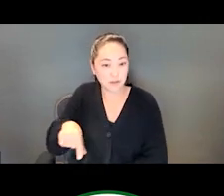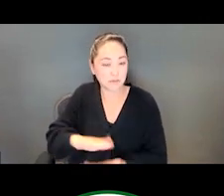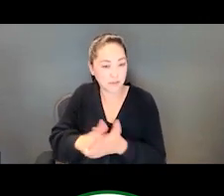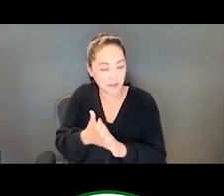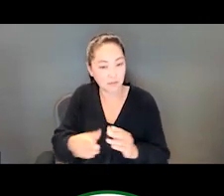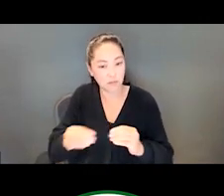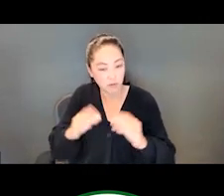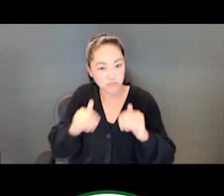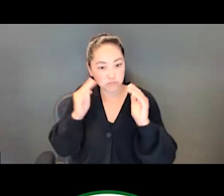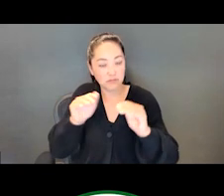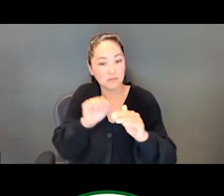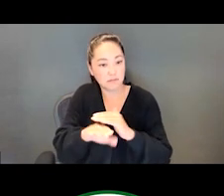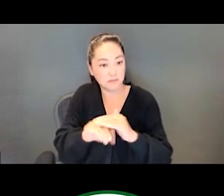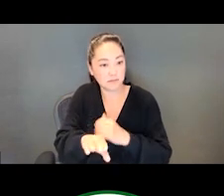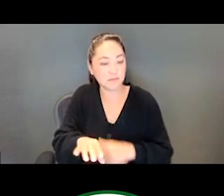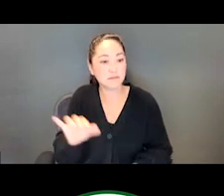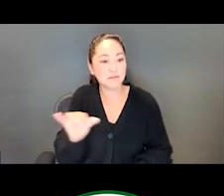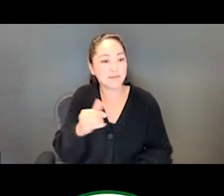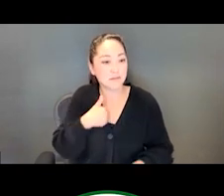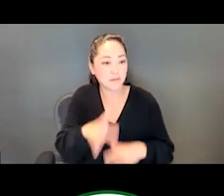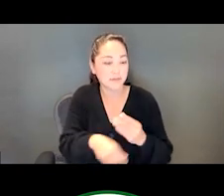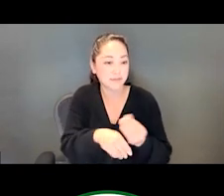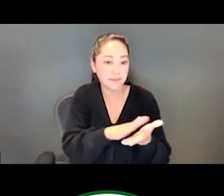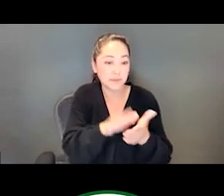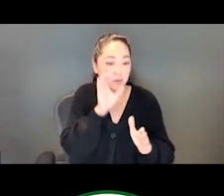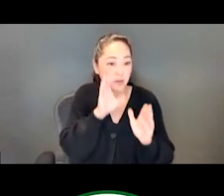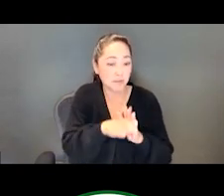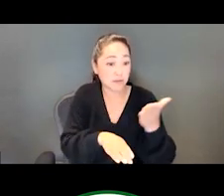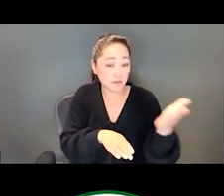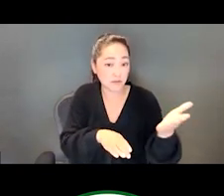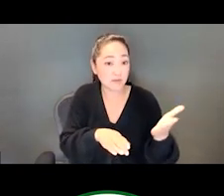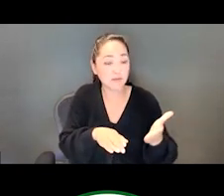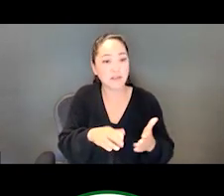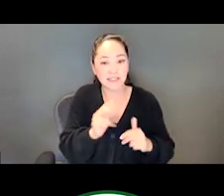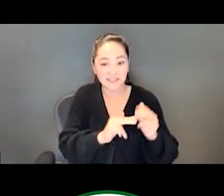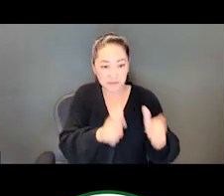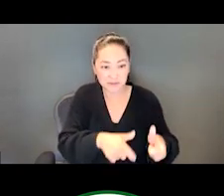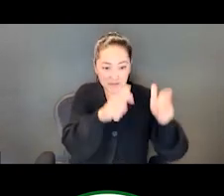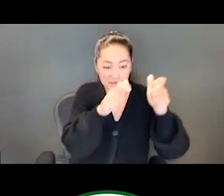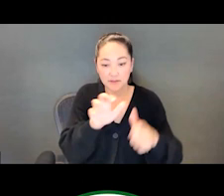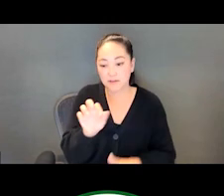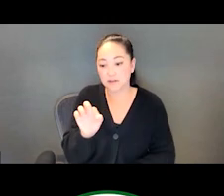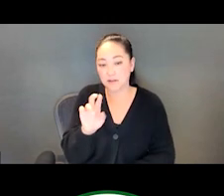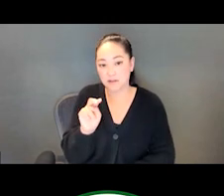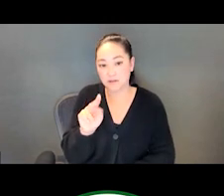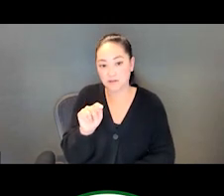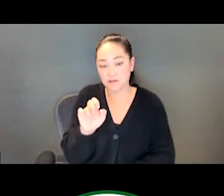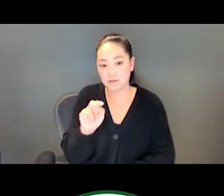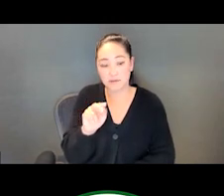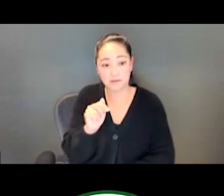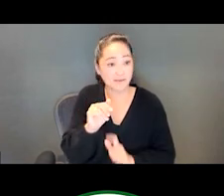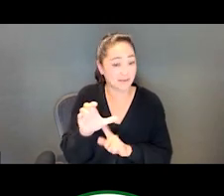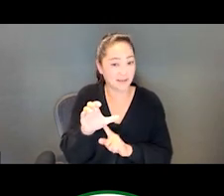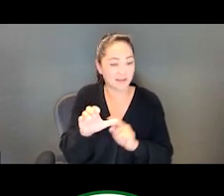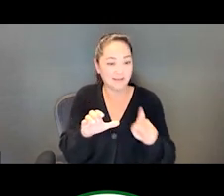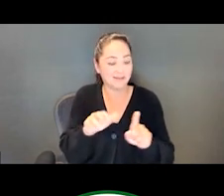in front of the fontenac Castle who was it's really like a big we see it on a lot of postcards